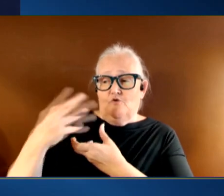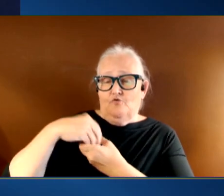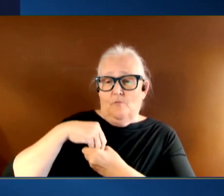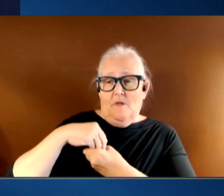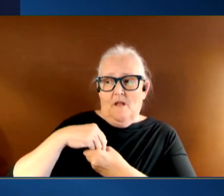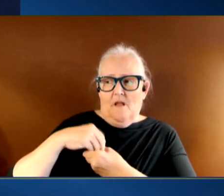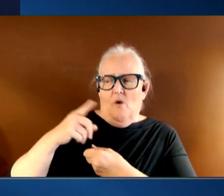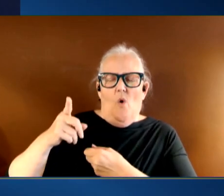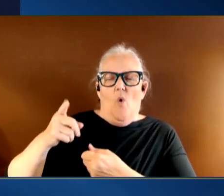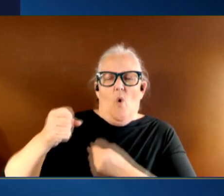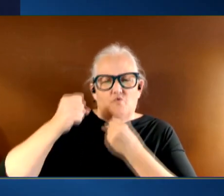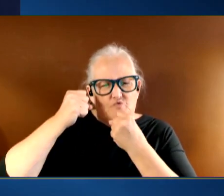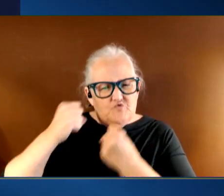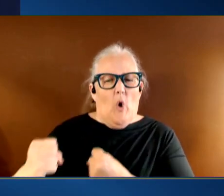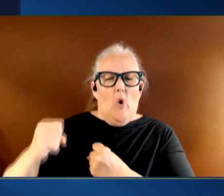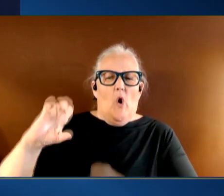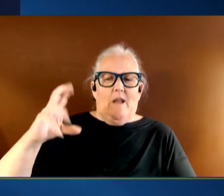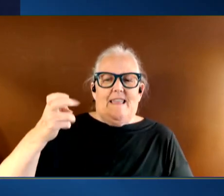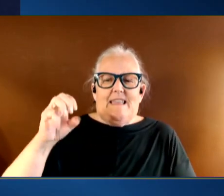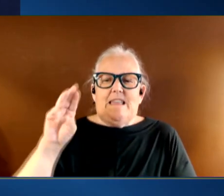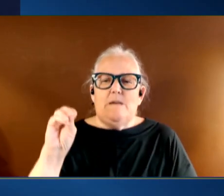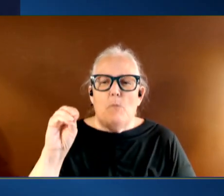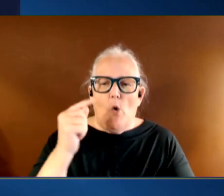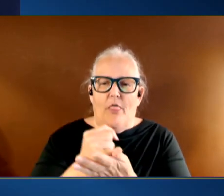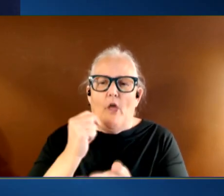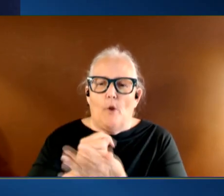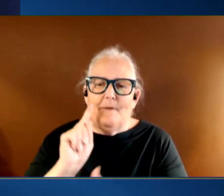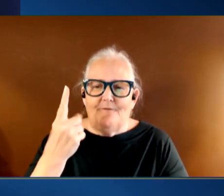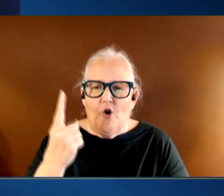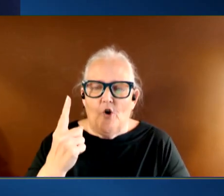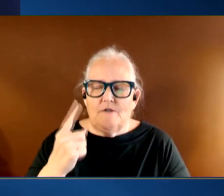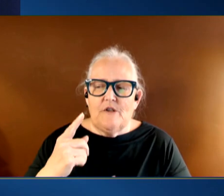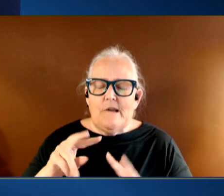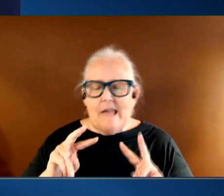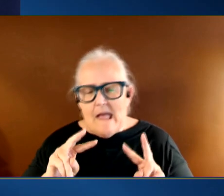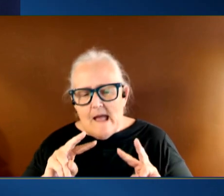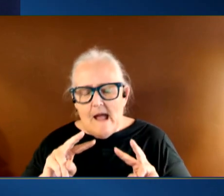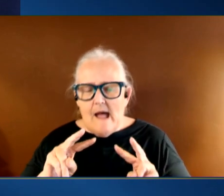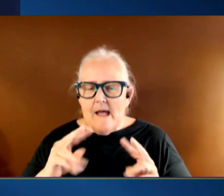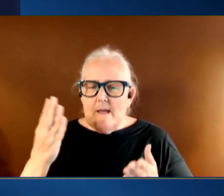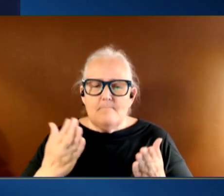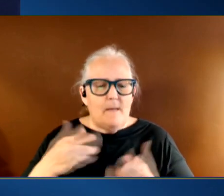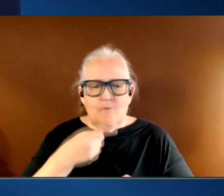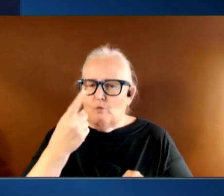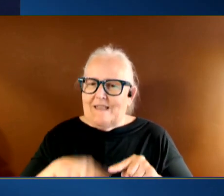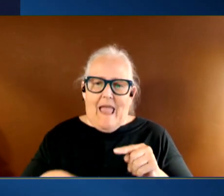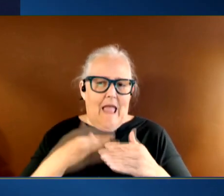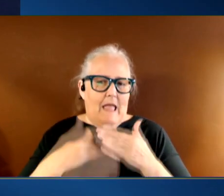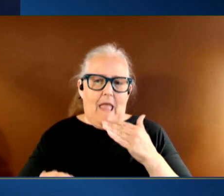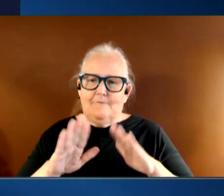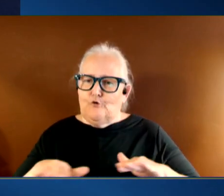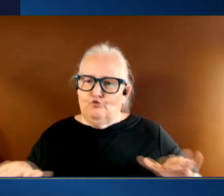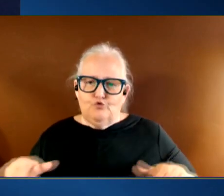chemotherapy, they weren't sure if they would take away my ability to reproduce. So, the plan was for